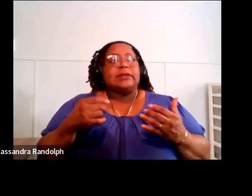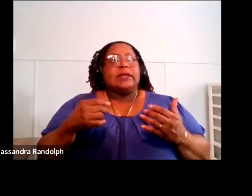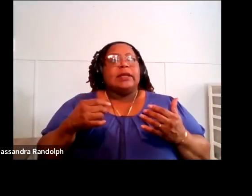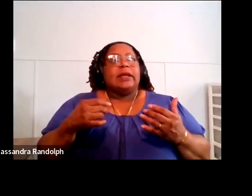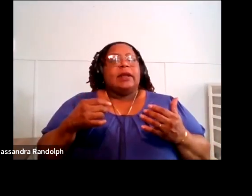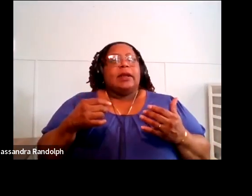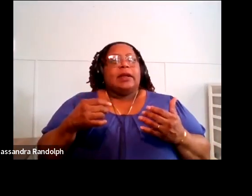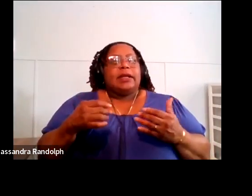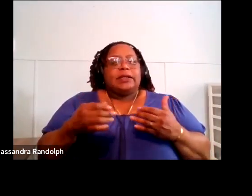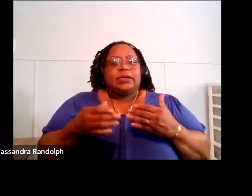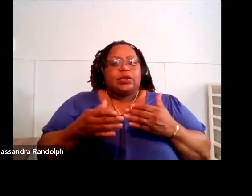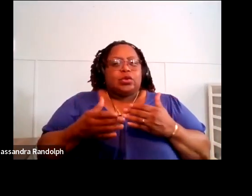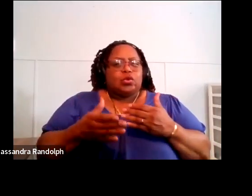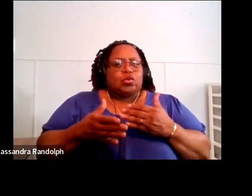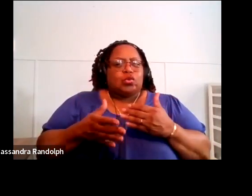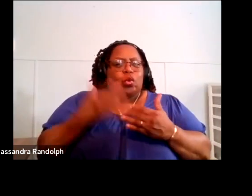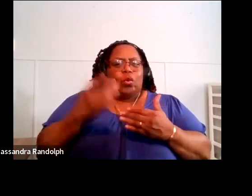women.